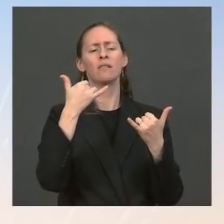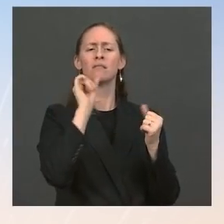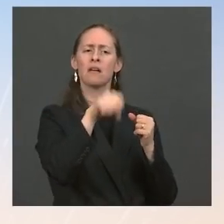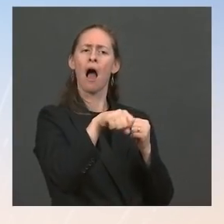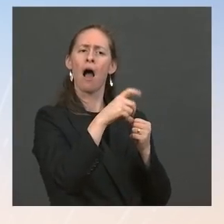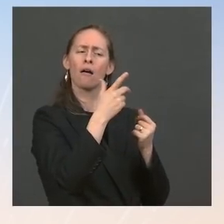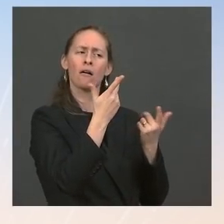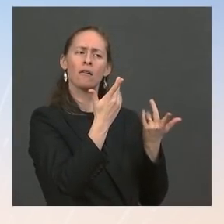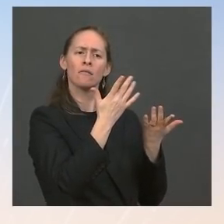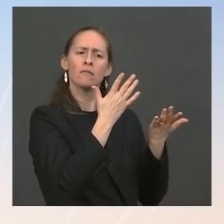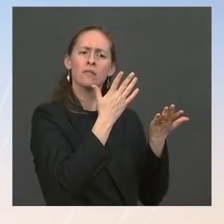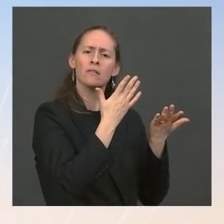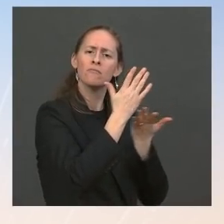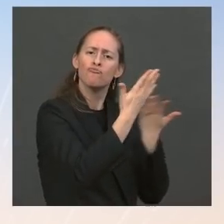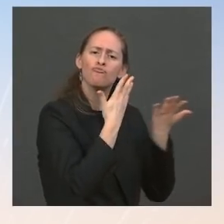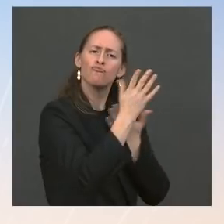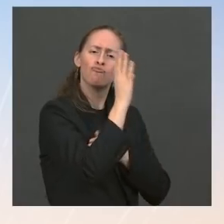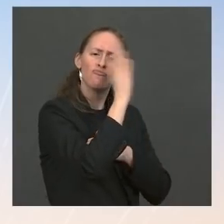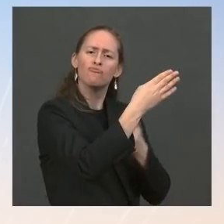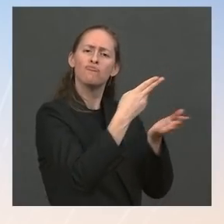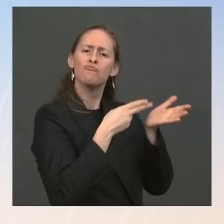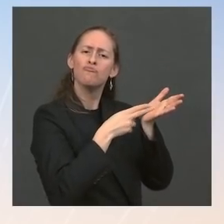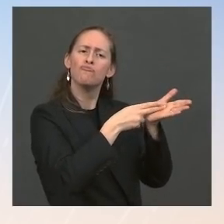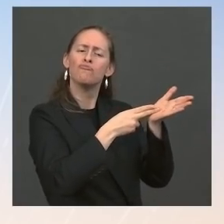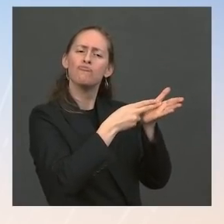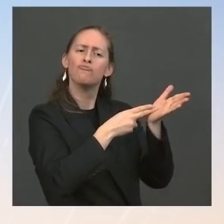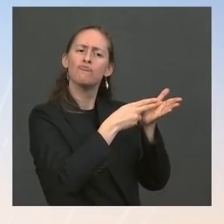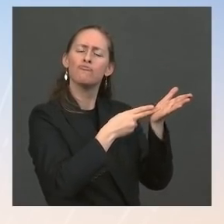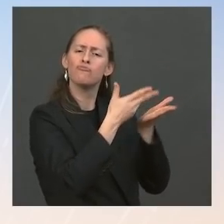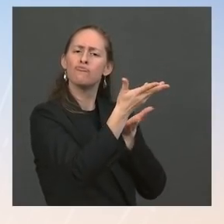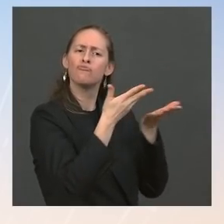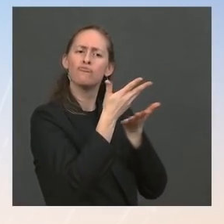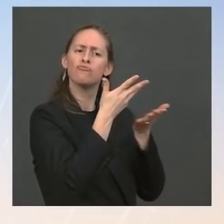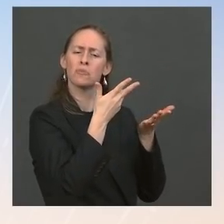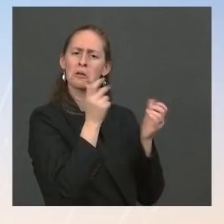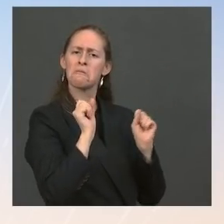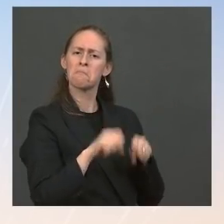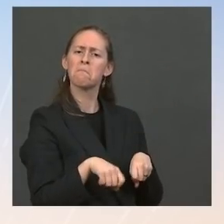someone where he can raise -- whom -- with whom he can raise directly areas where we have concern,